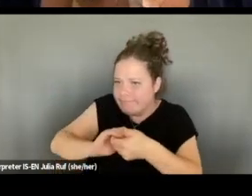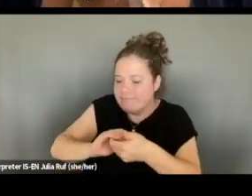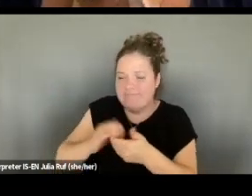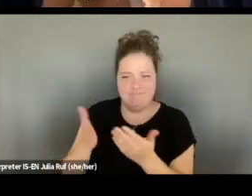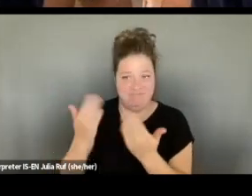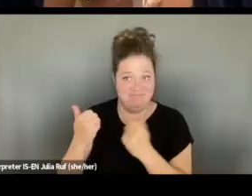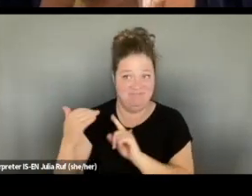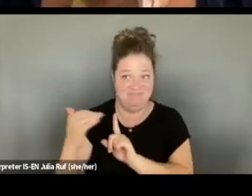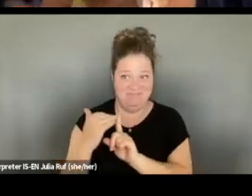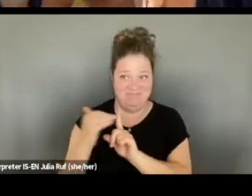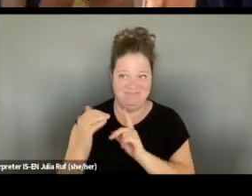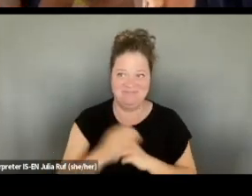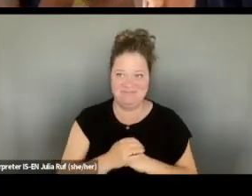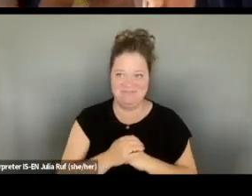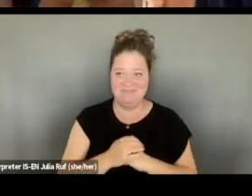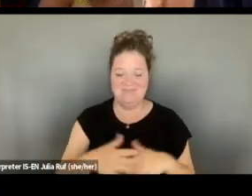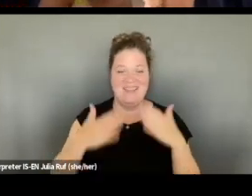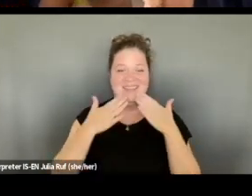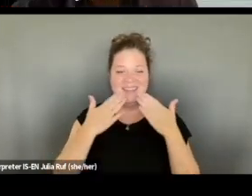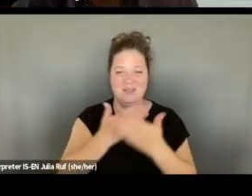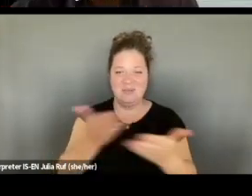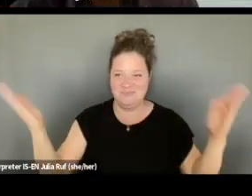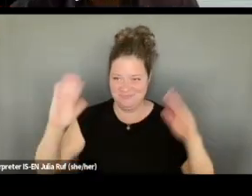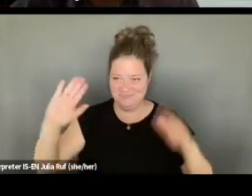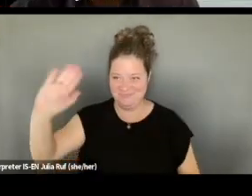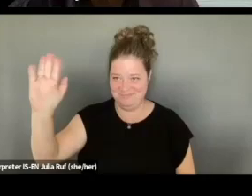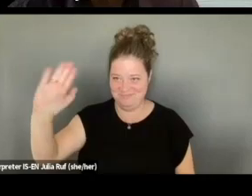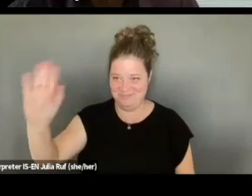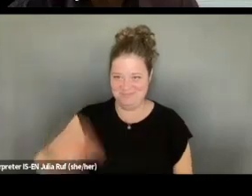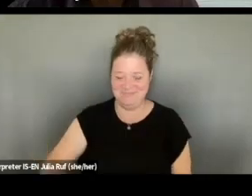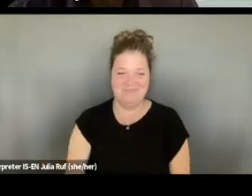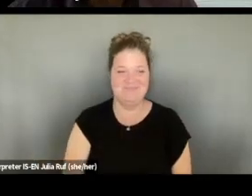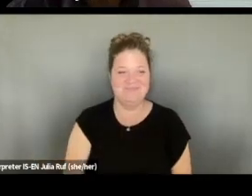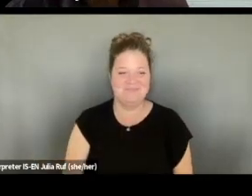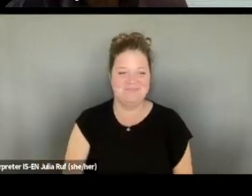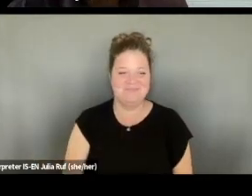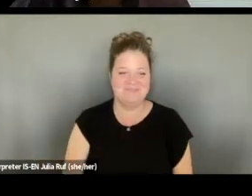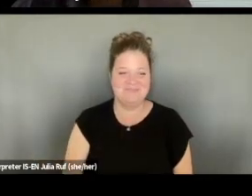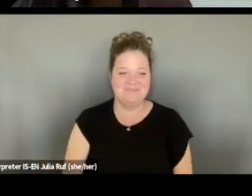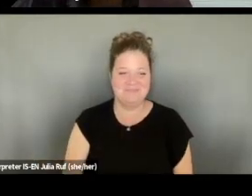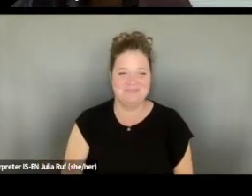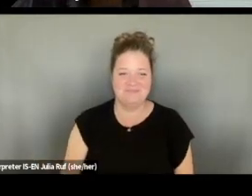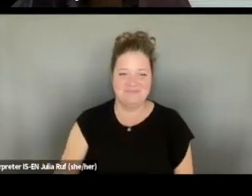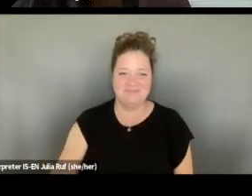with us, with the scaling up. Thank you very much. Bye-bye. Bye-bye